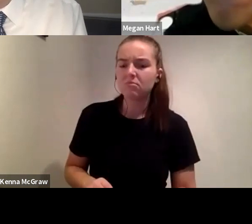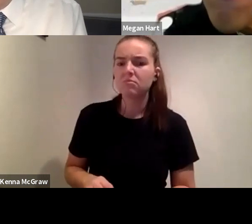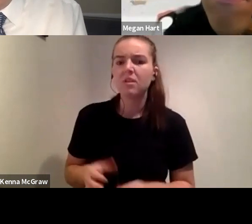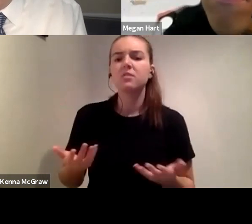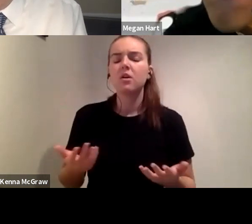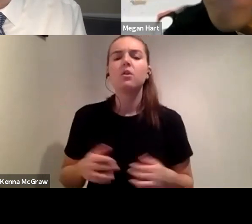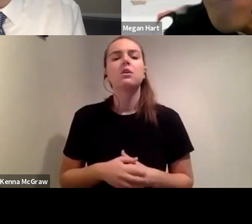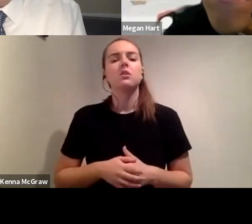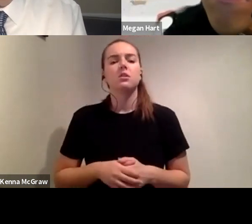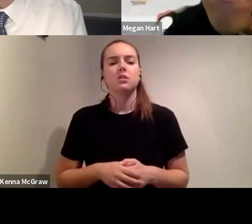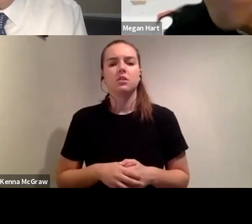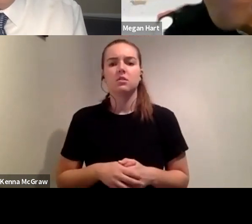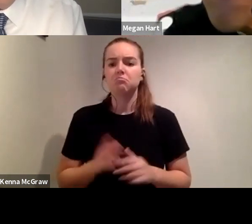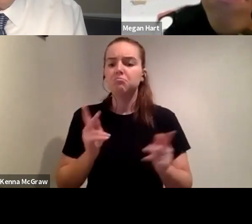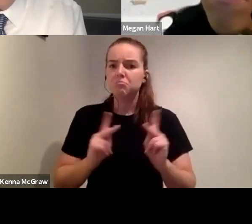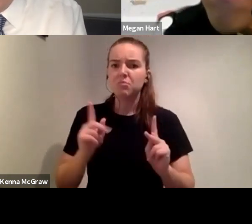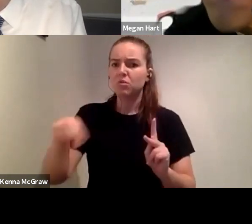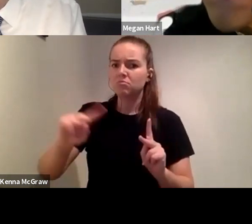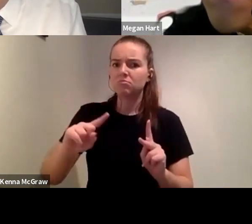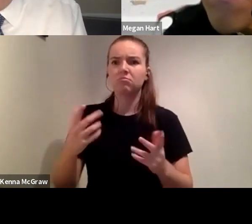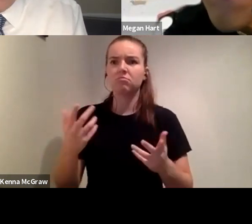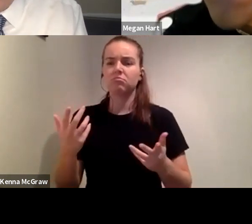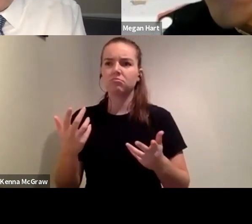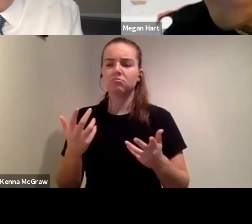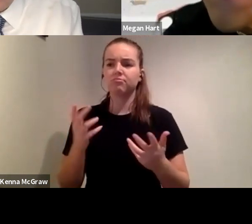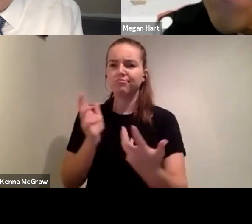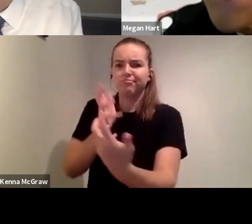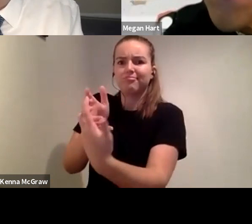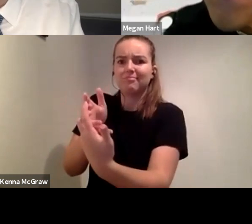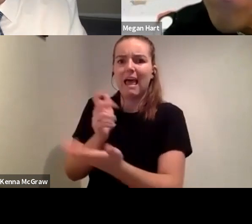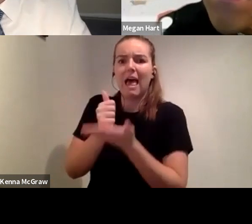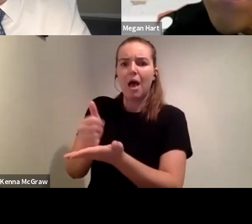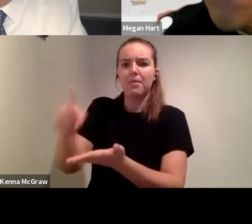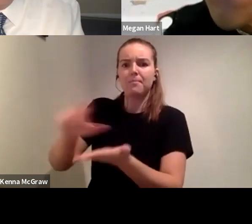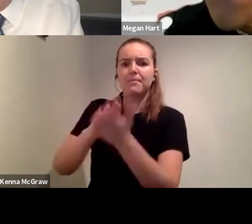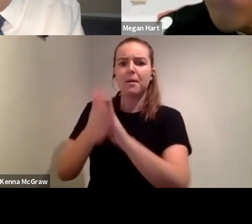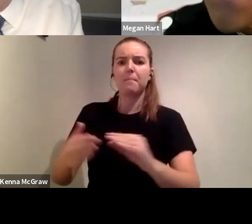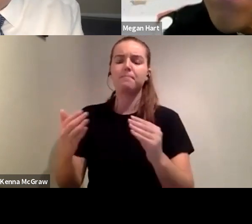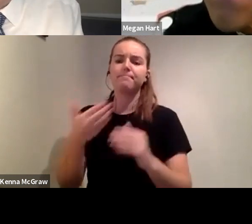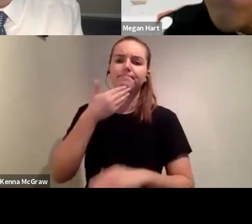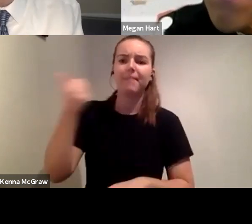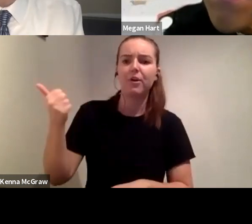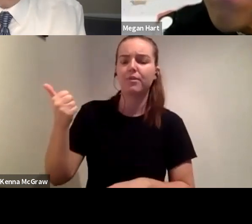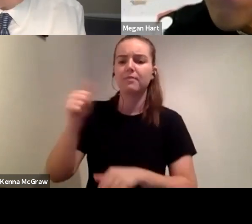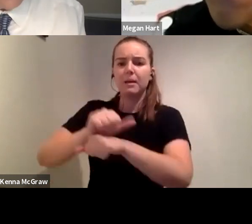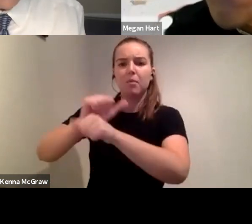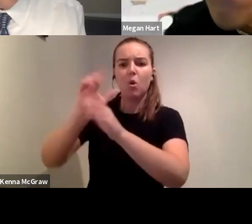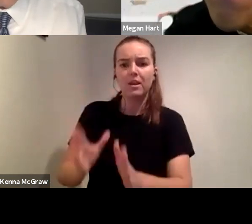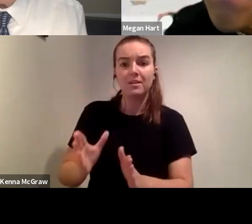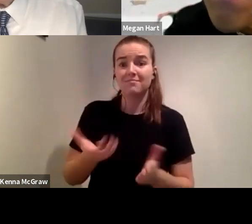Why not?